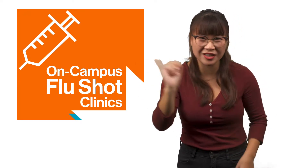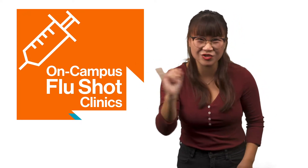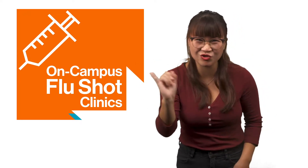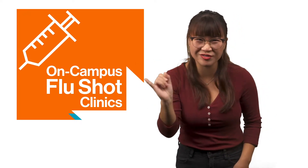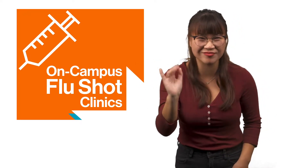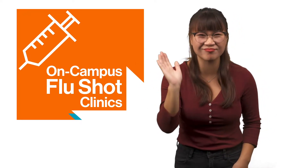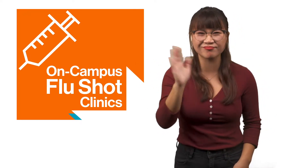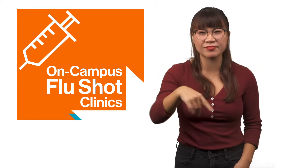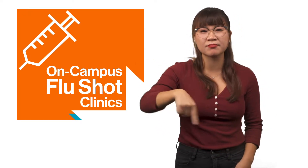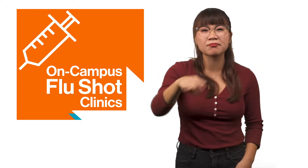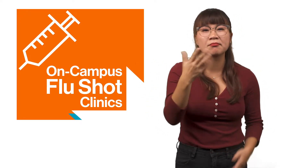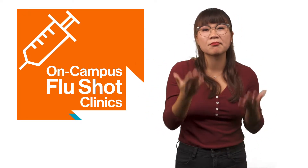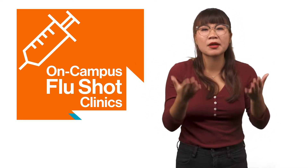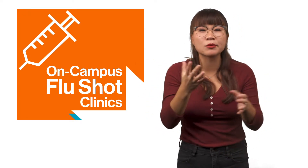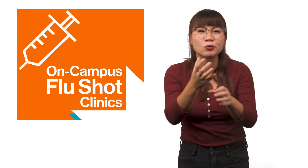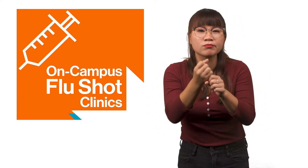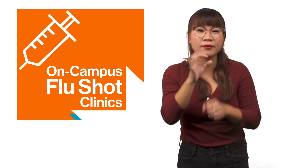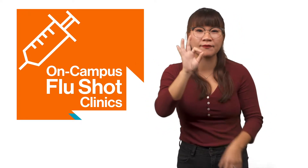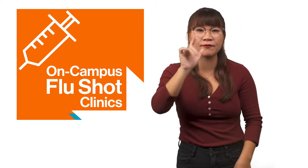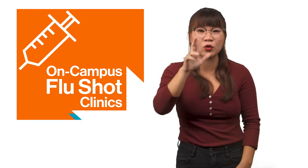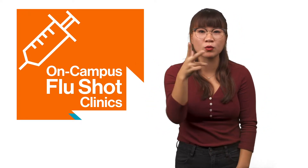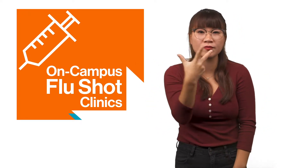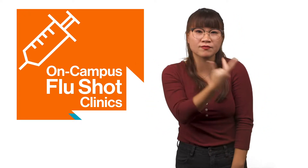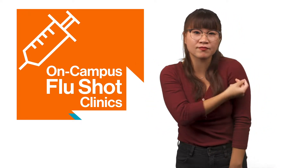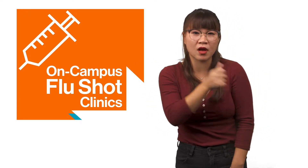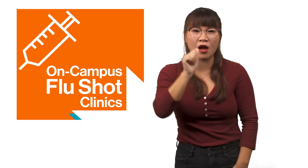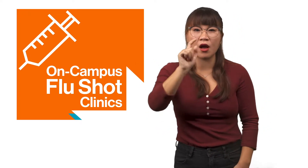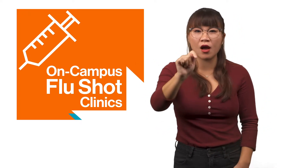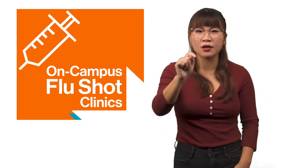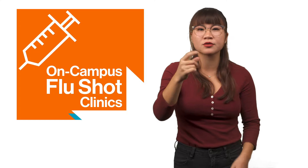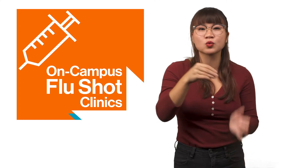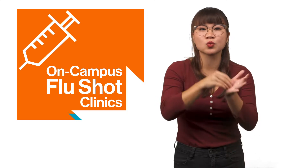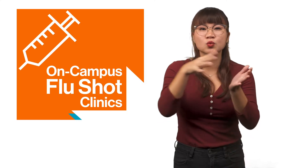If students do not have insurance, they may receive the flu vaccine